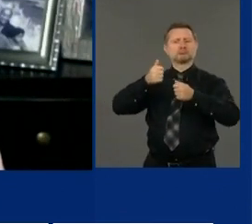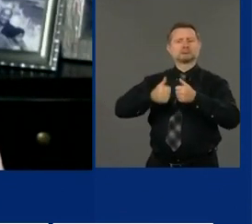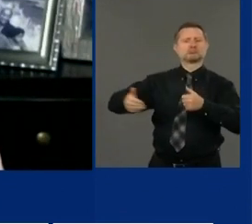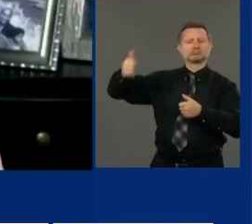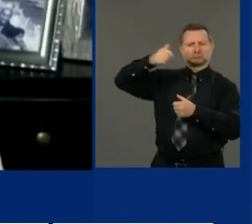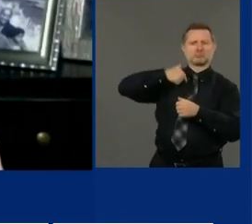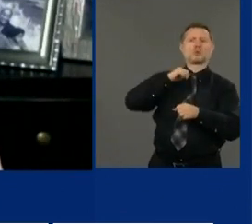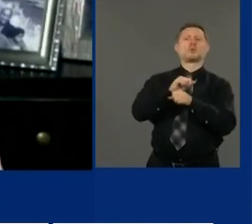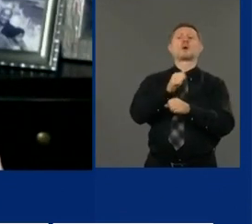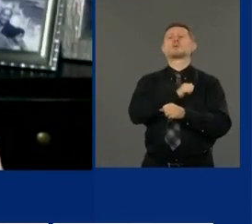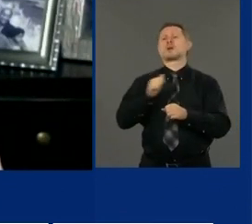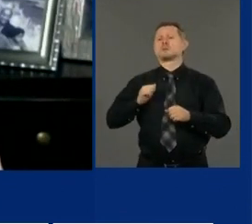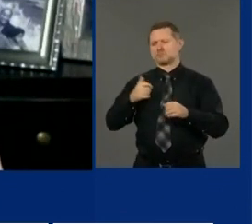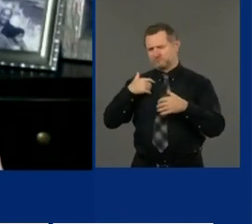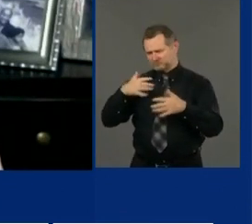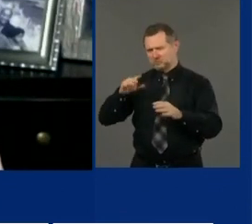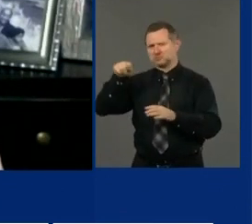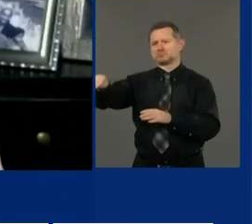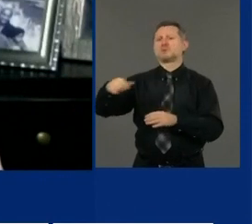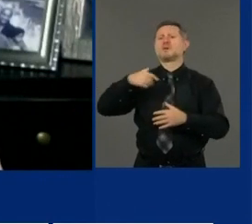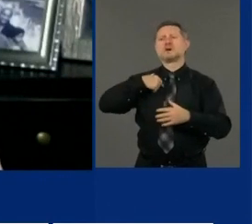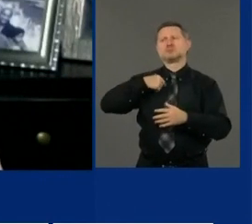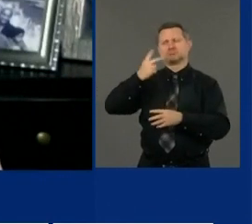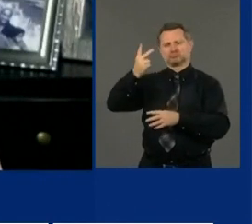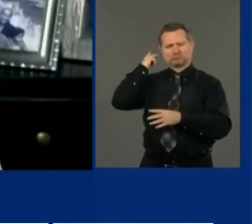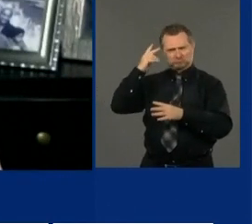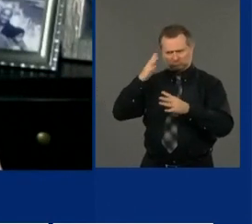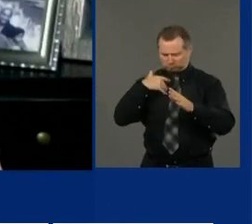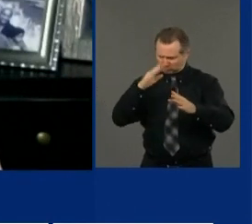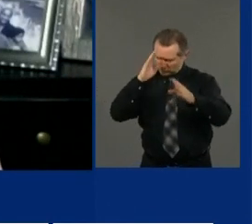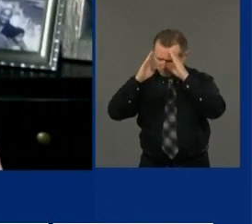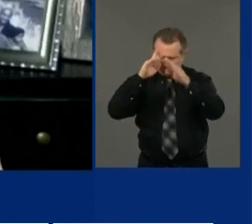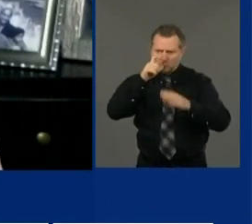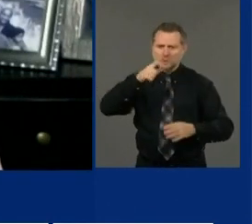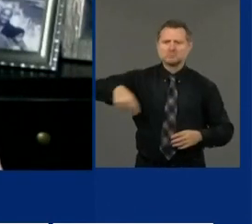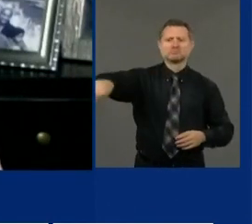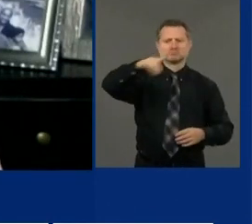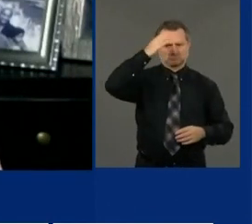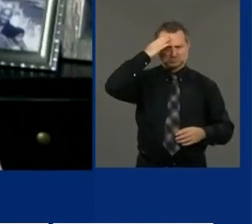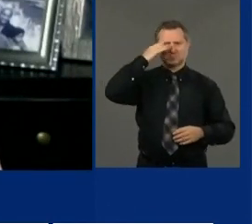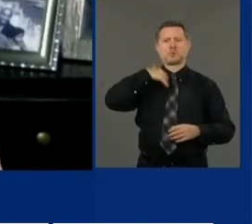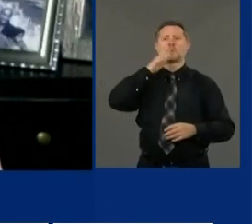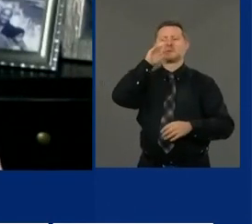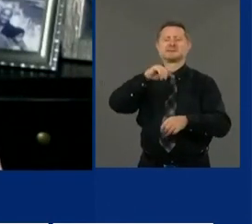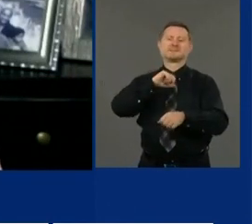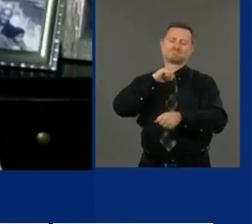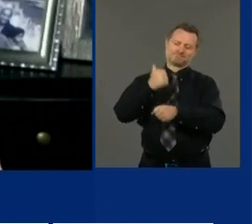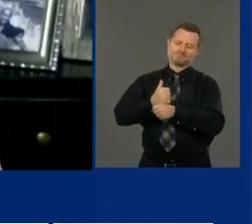WHEN I WAS HUD SECRETARY I DID